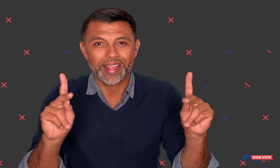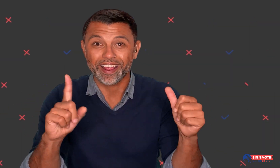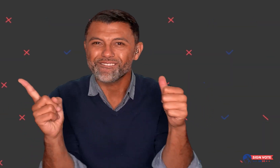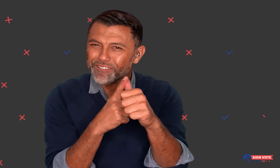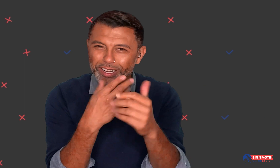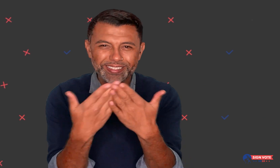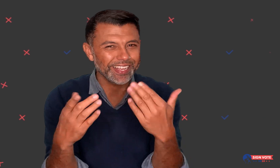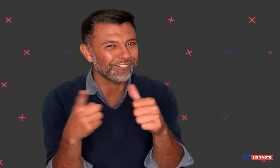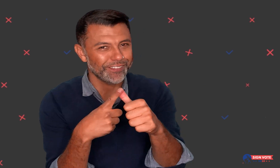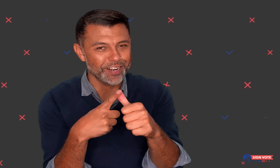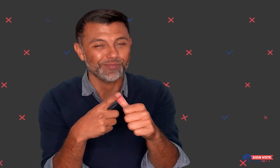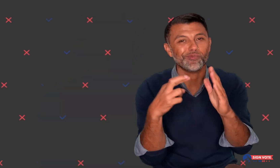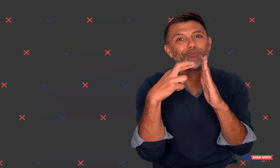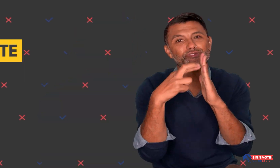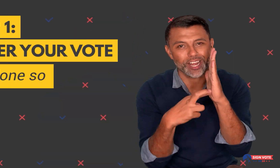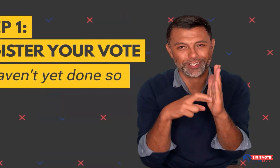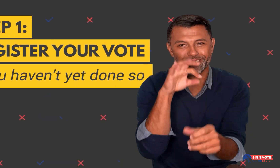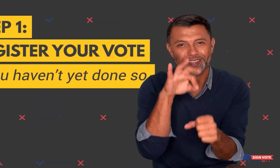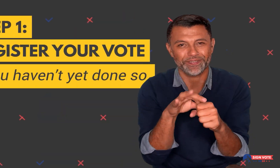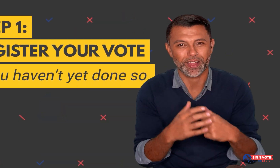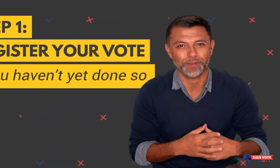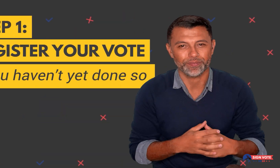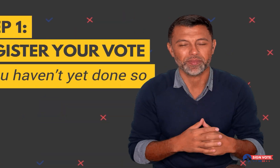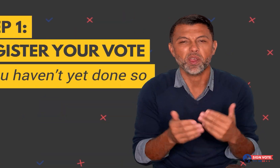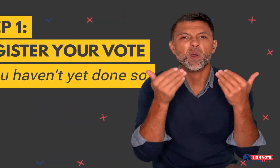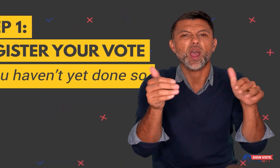Ok, first things first, register to vote!